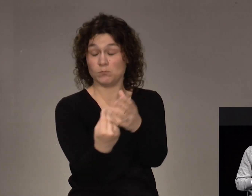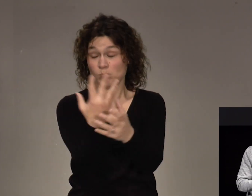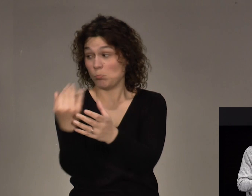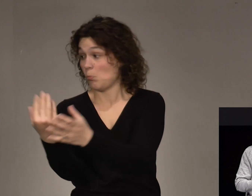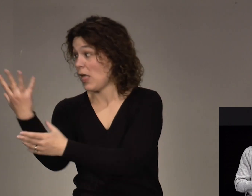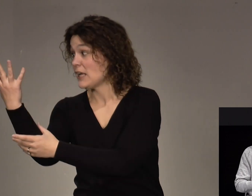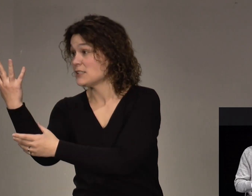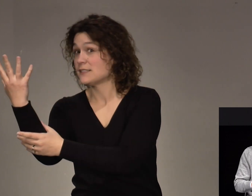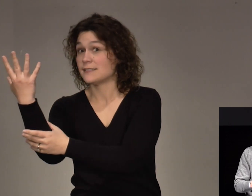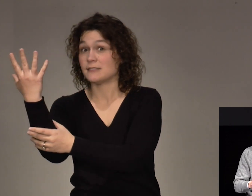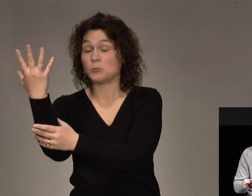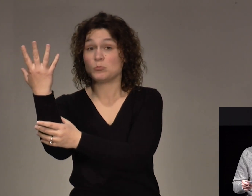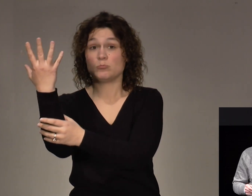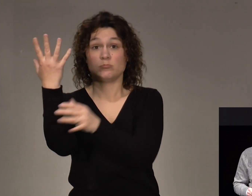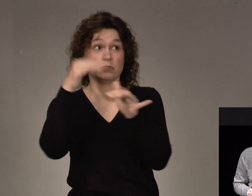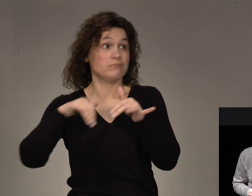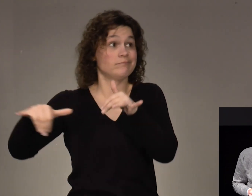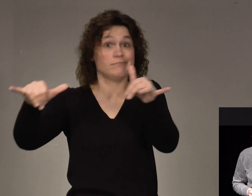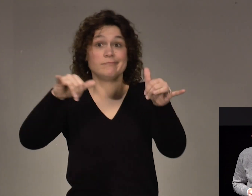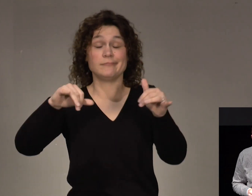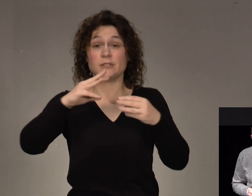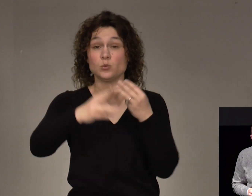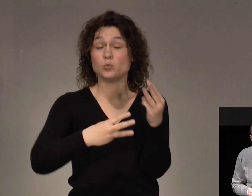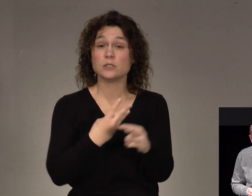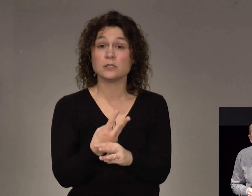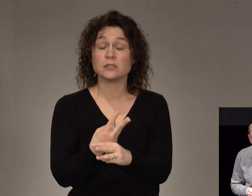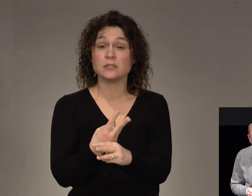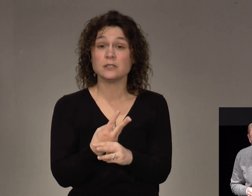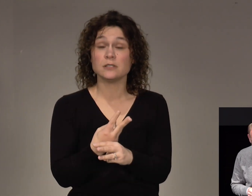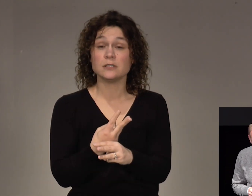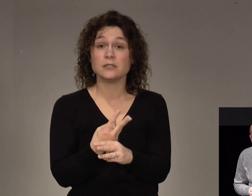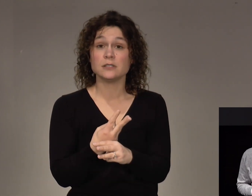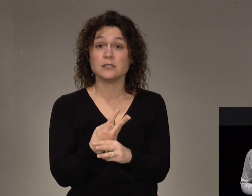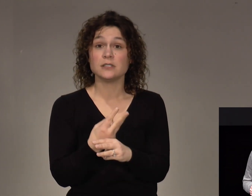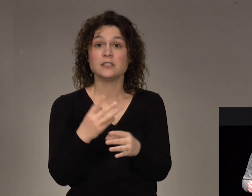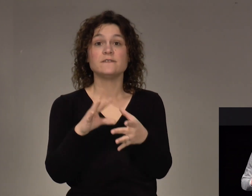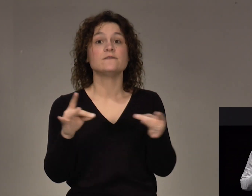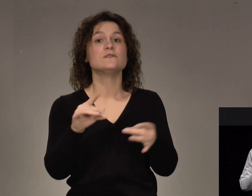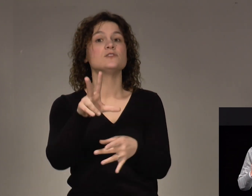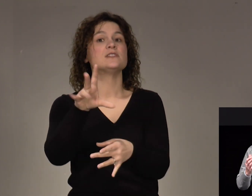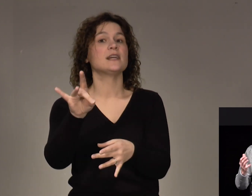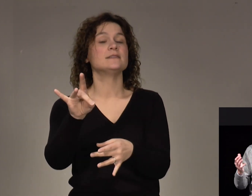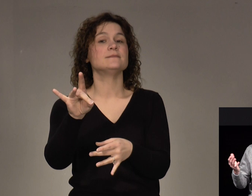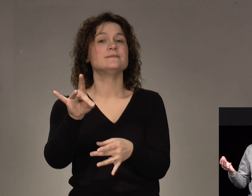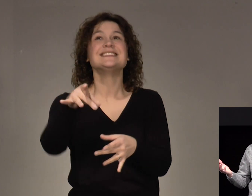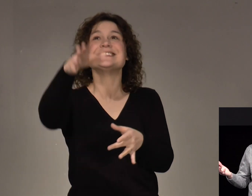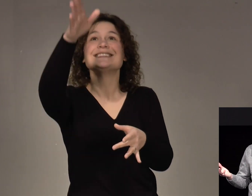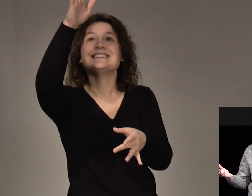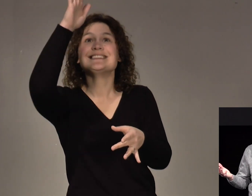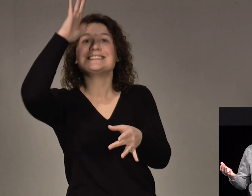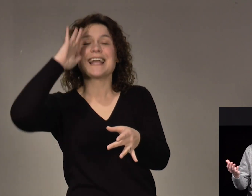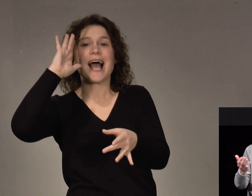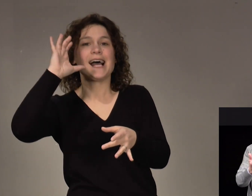throughout the entire world. Verse 38 says: God gives it a body as He is chosen,